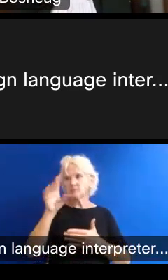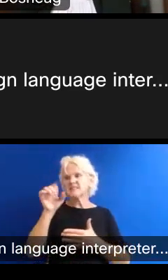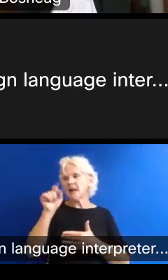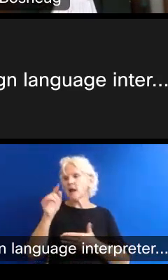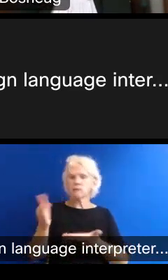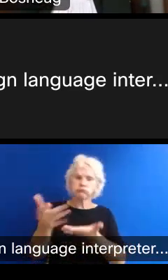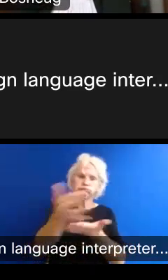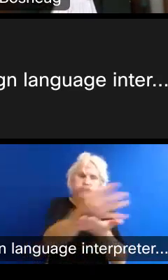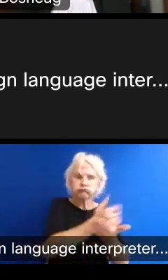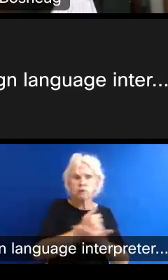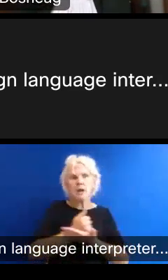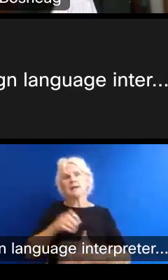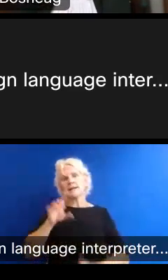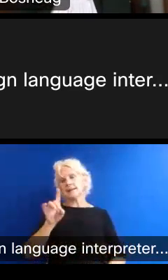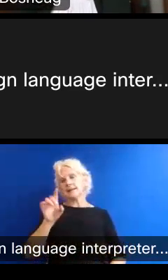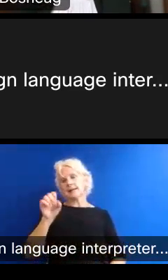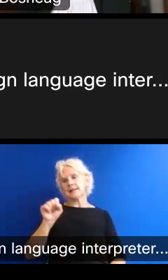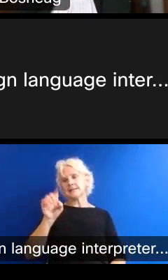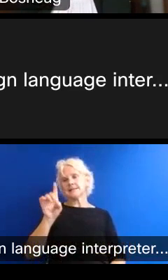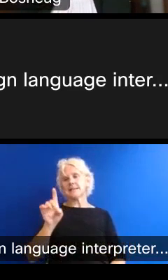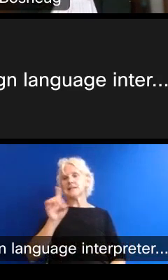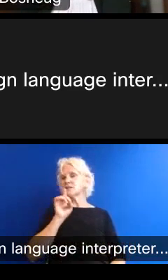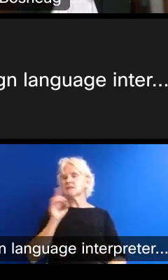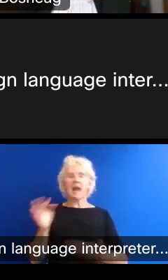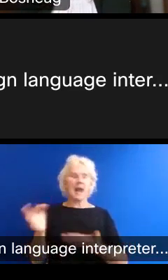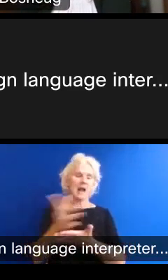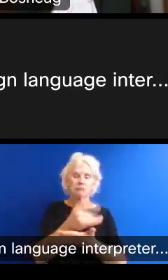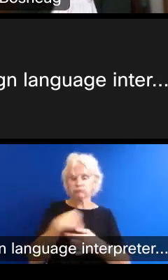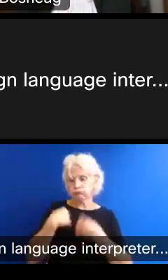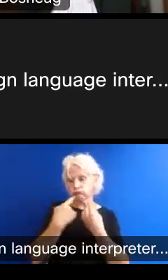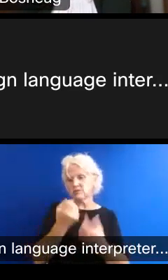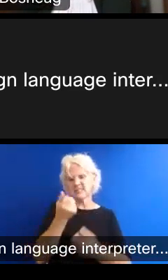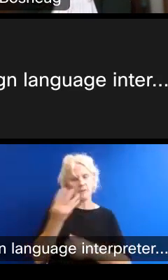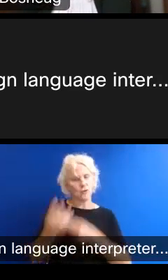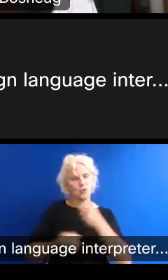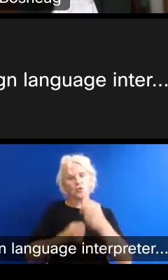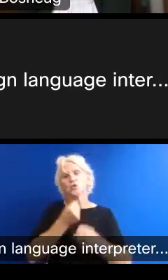DSD has gathered over the many years and DSD's interactions with these parts of the